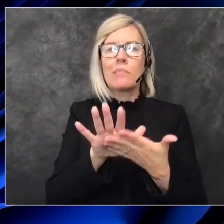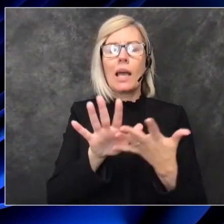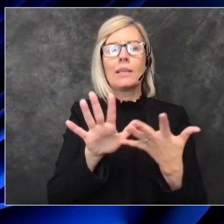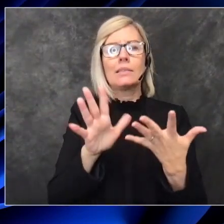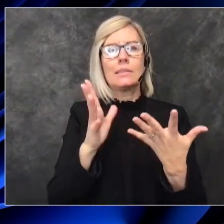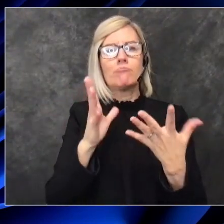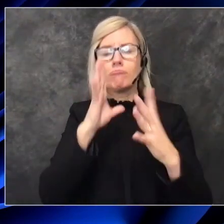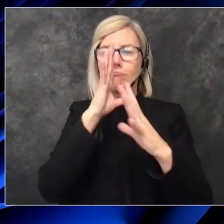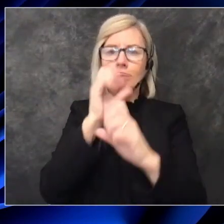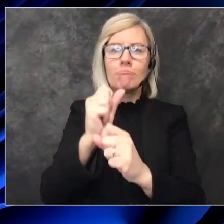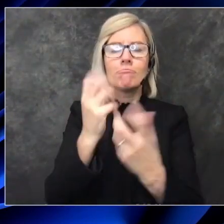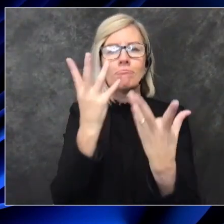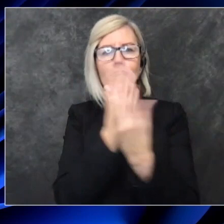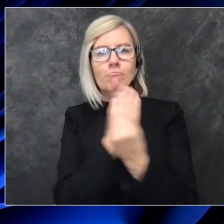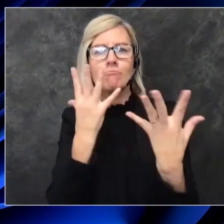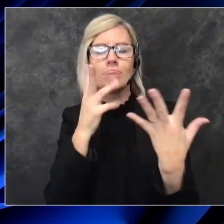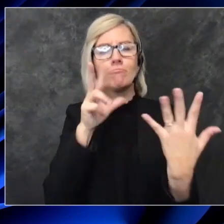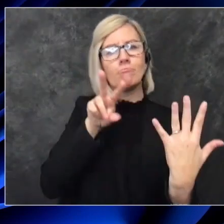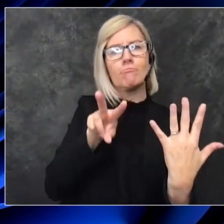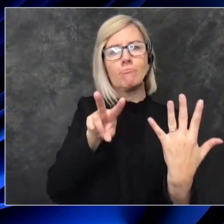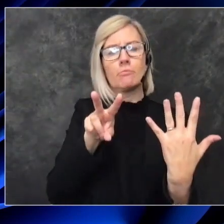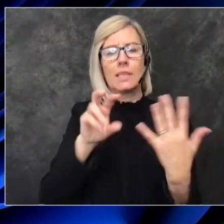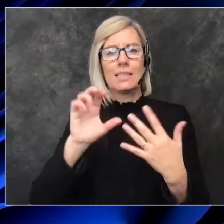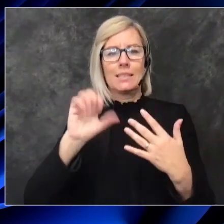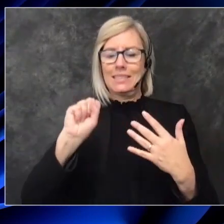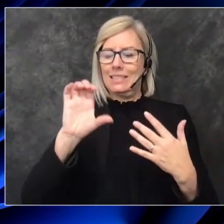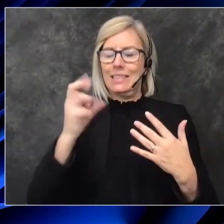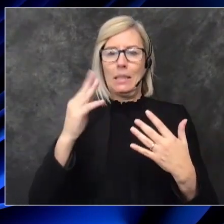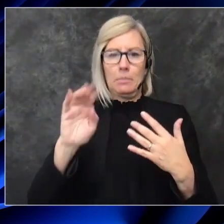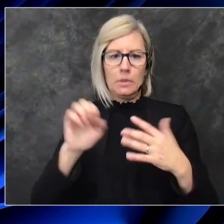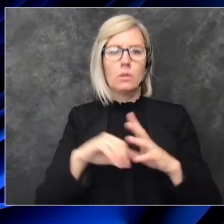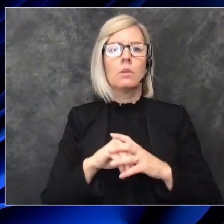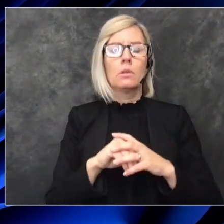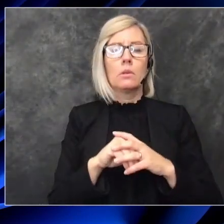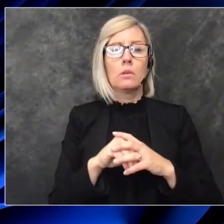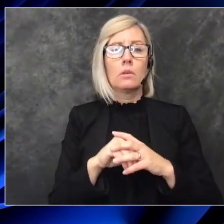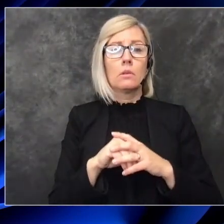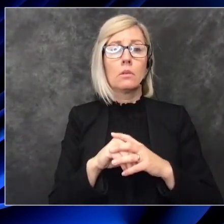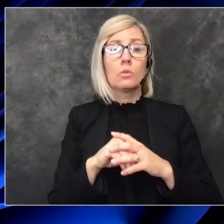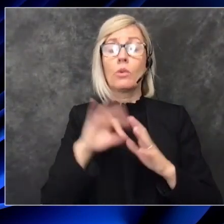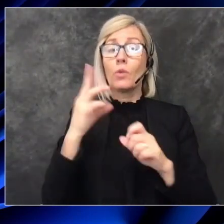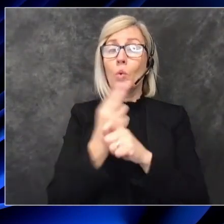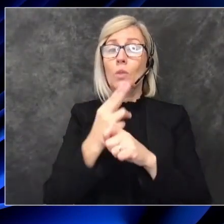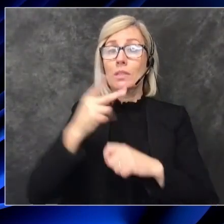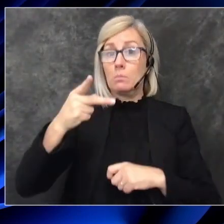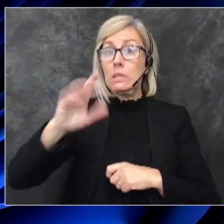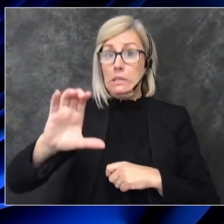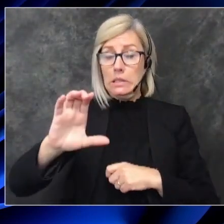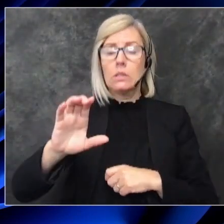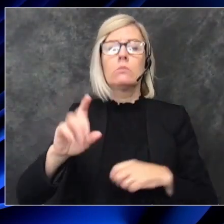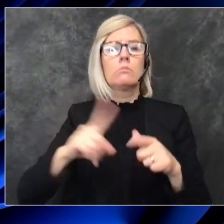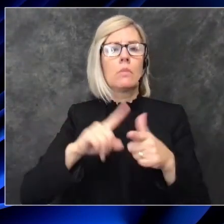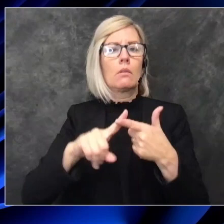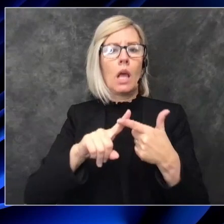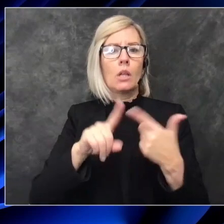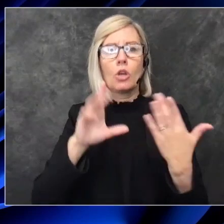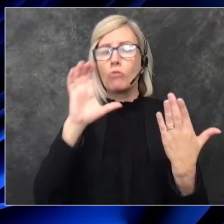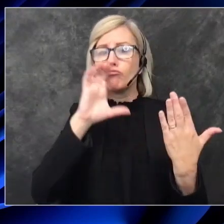pleasing a scheme, and so if you're using a PC then you can look just like anybody else using a PC.